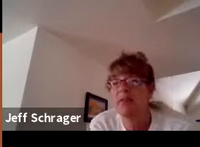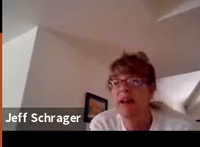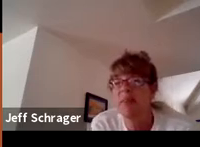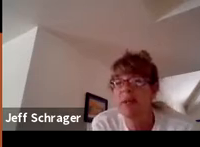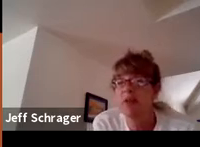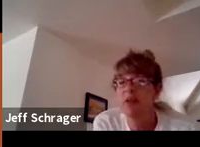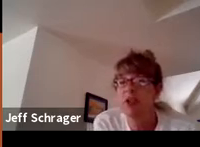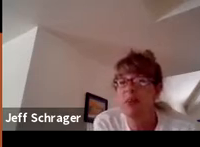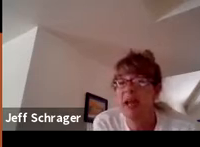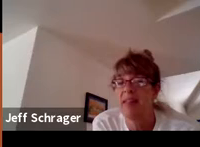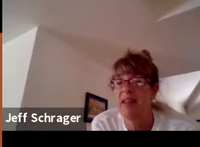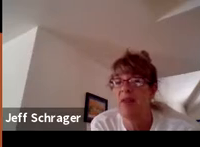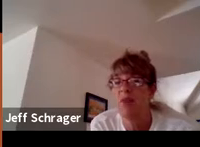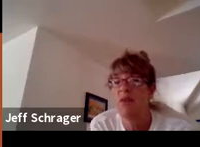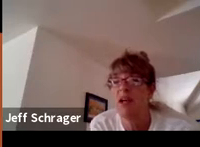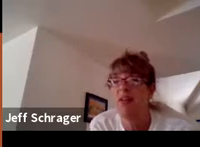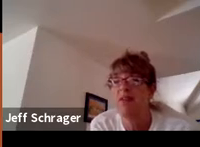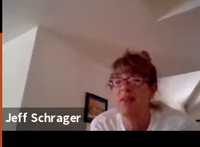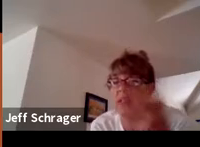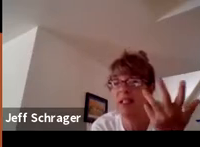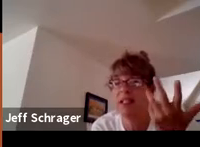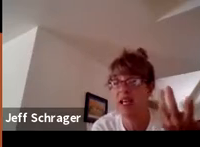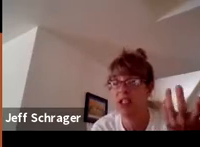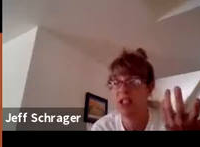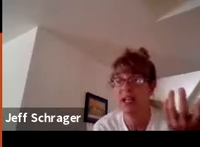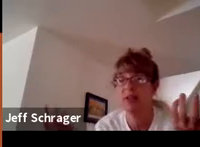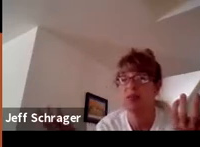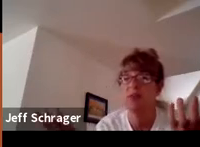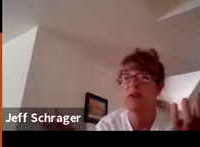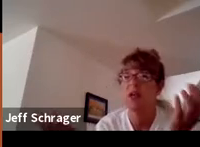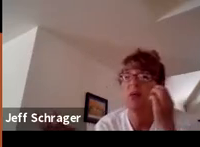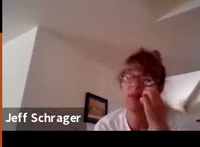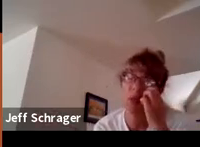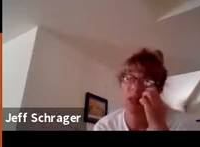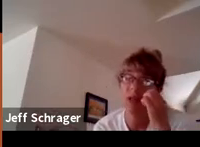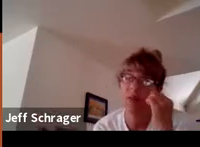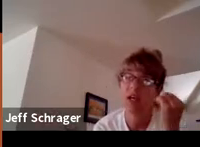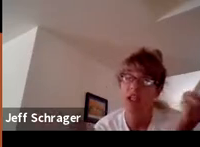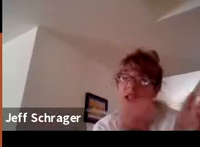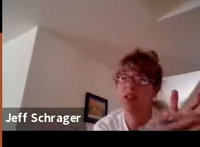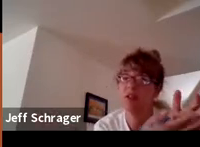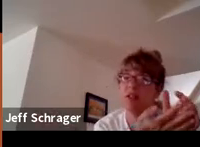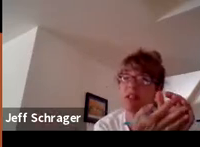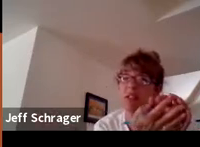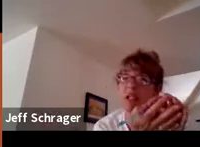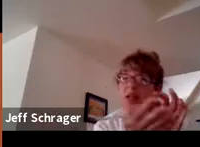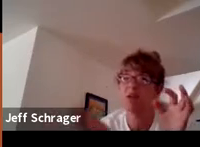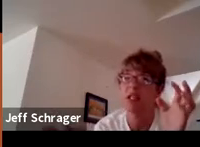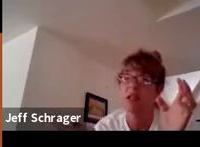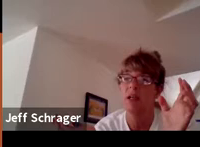Jeff Schrager: It's a five bedroom, two bath and we've kind of deemed it is the hygiene house. We've, we've put hygiene students in there that